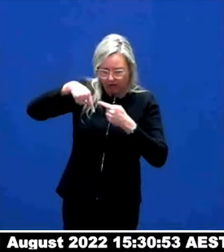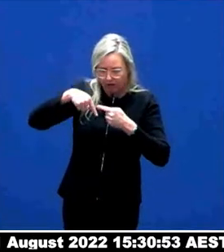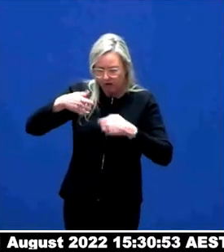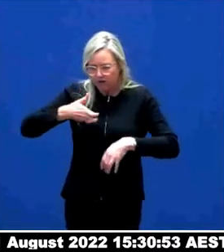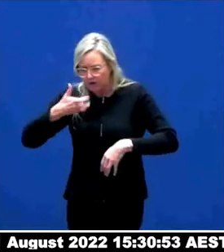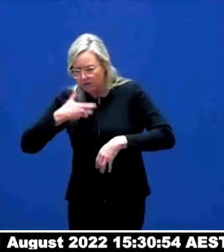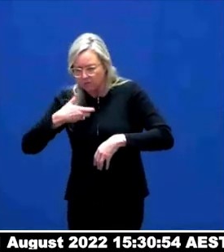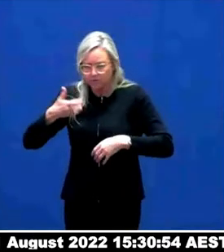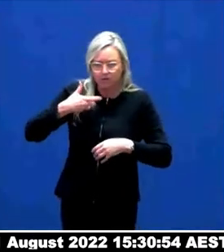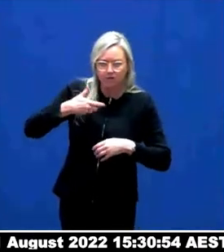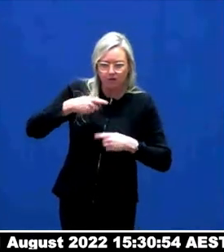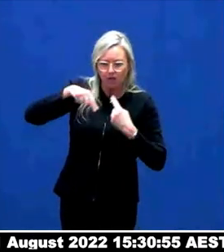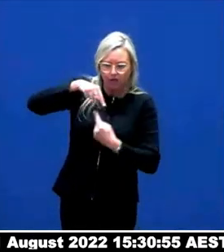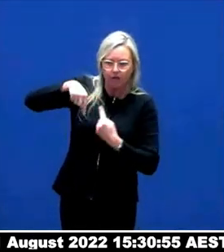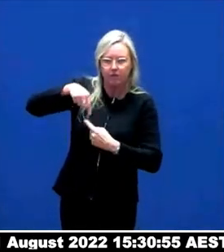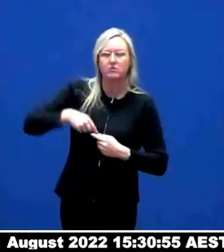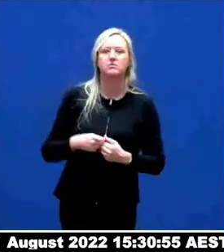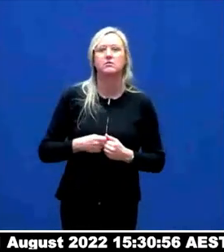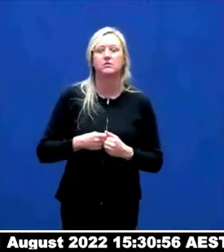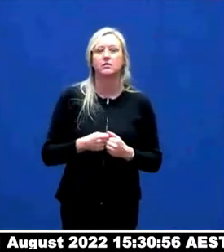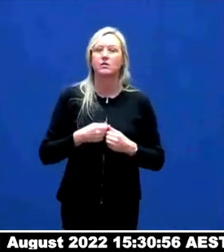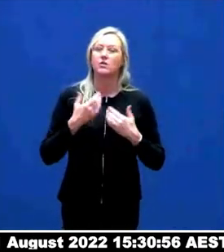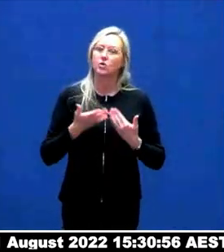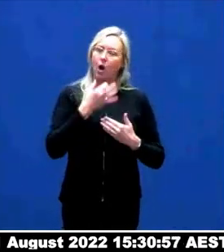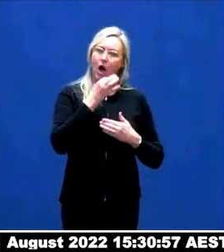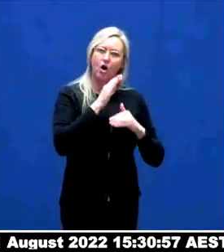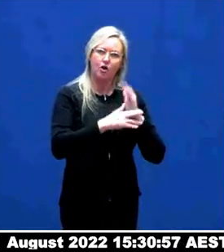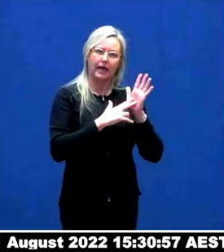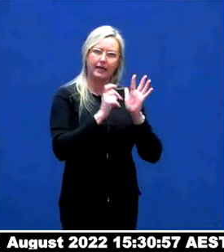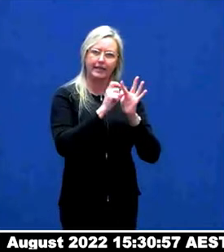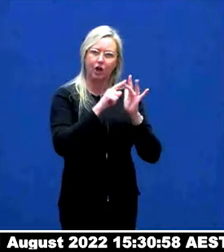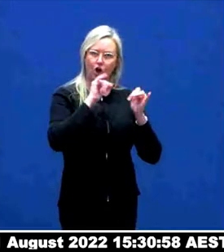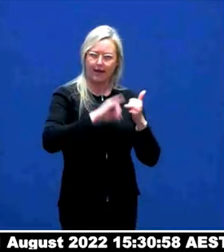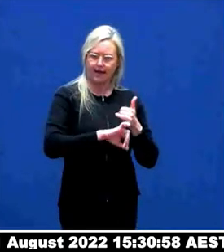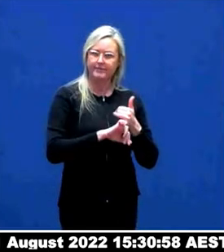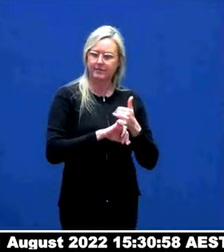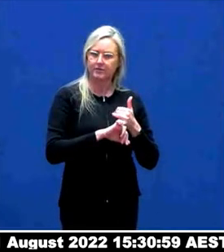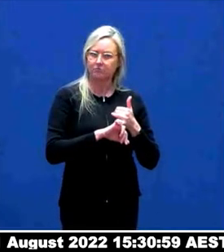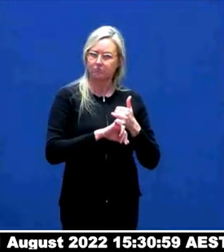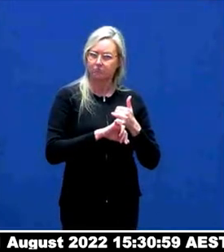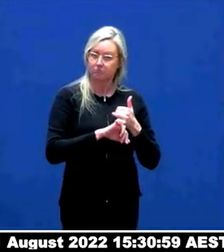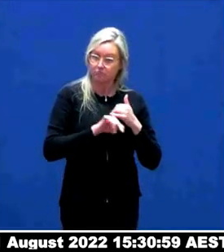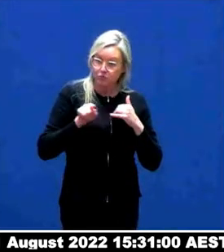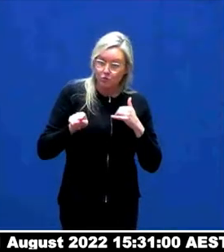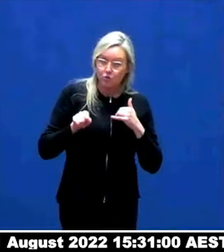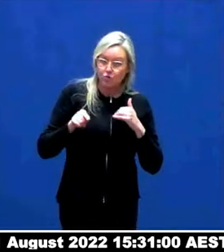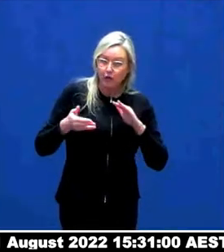patterns to reappear. MS EASTMAN: Is the NDIS, is that something that is part of your life or - 'DAVE': No.